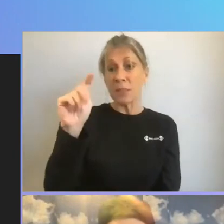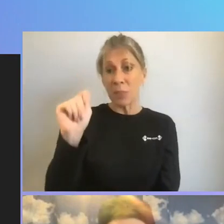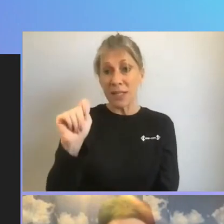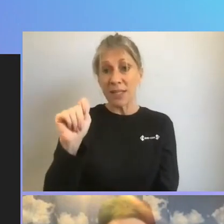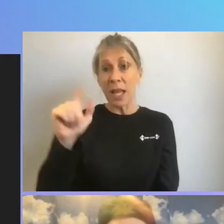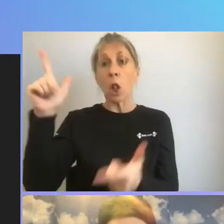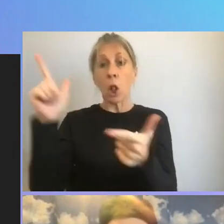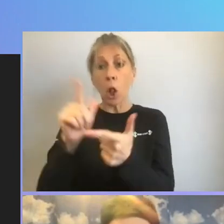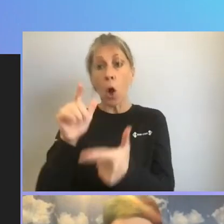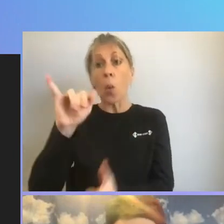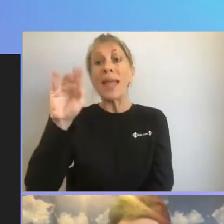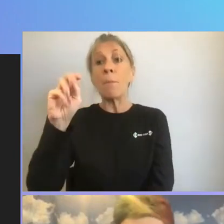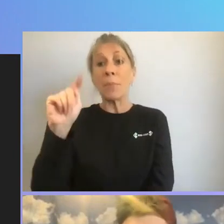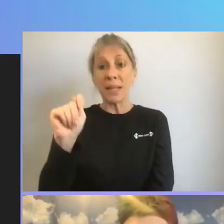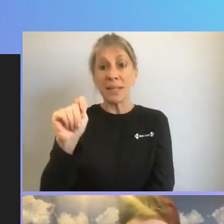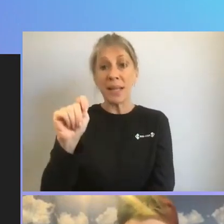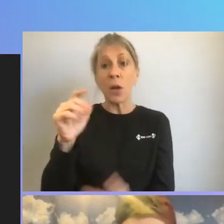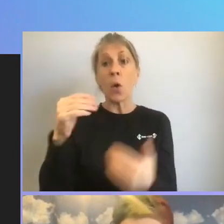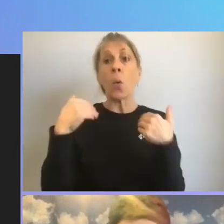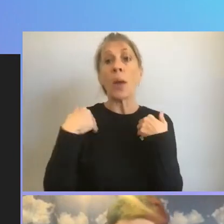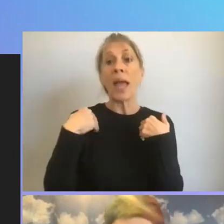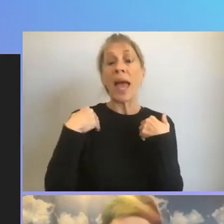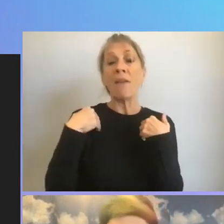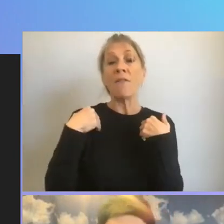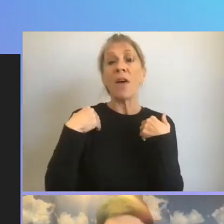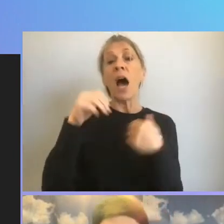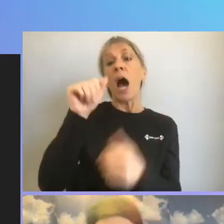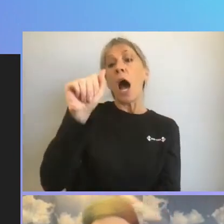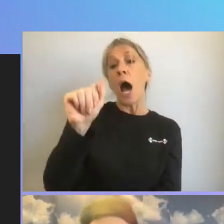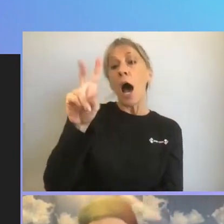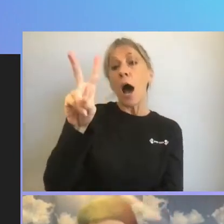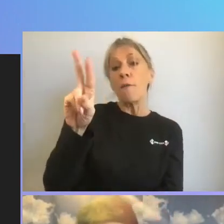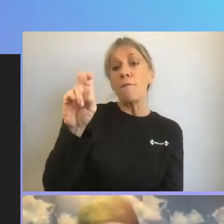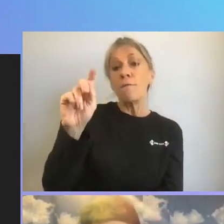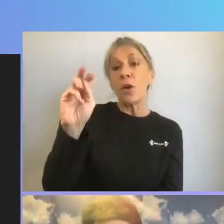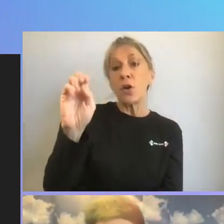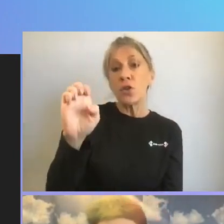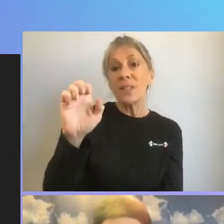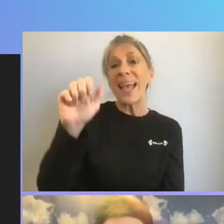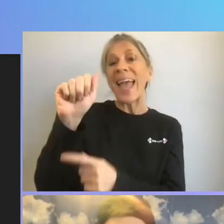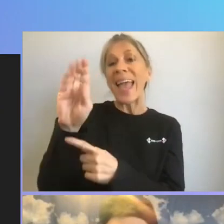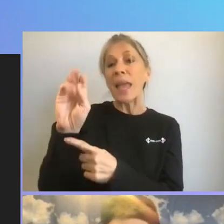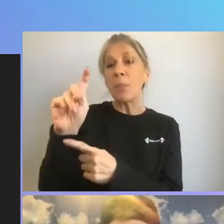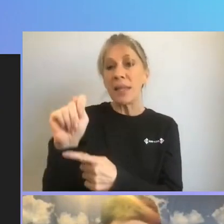the averse ableist who have a